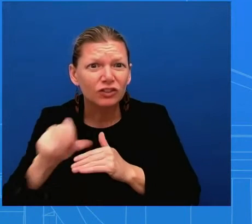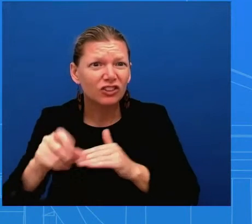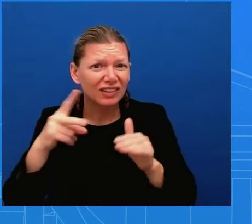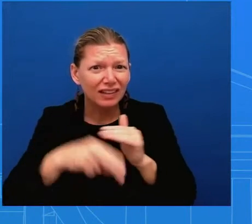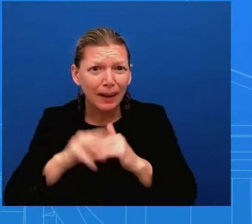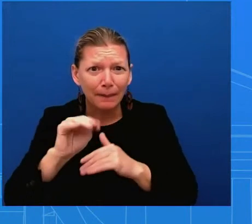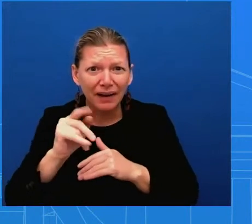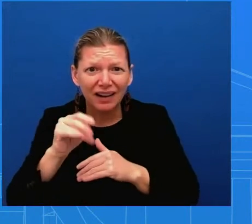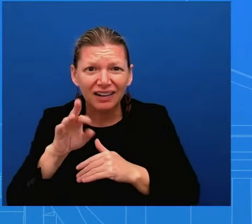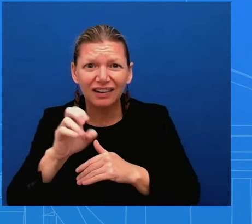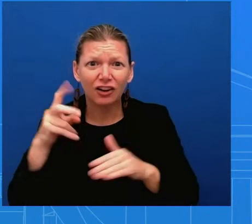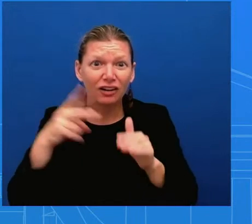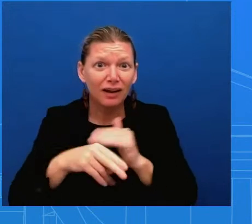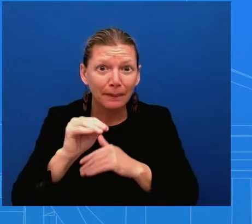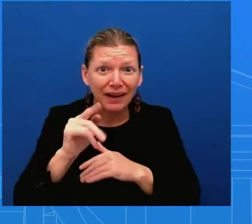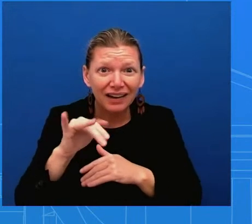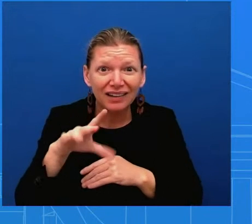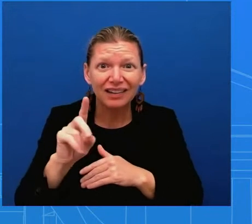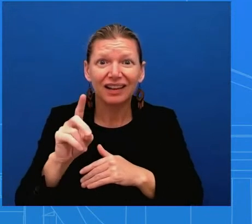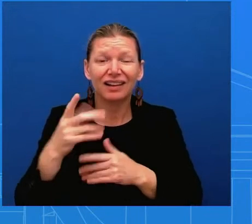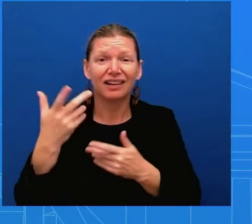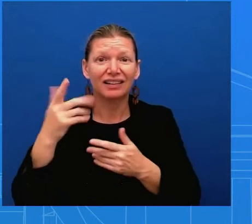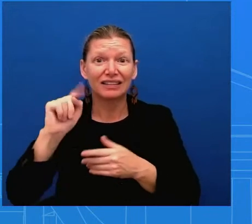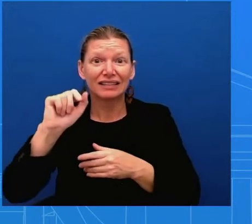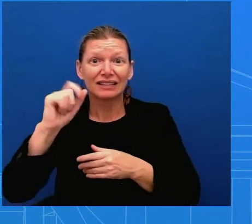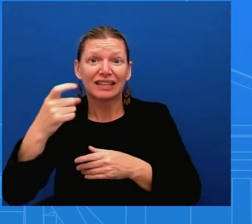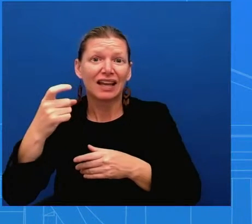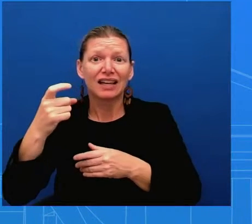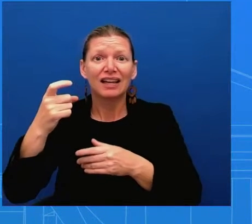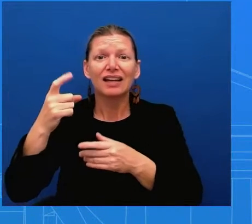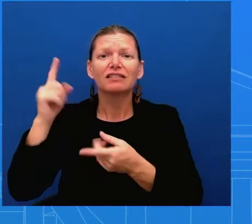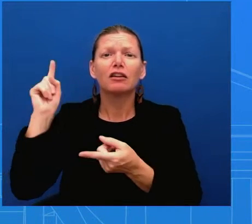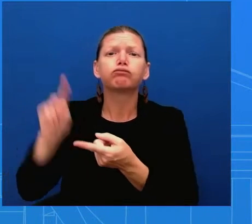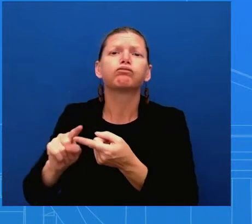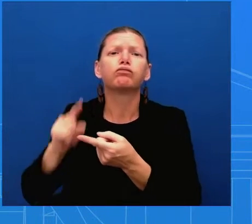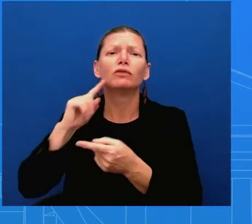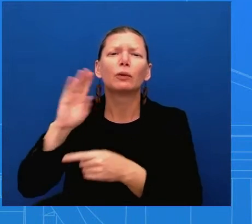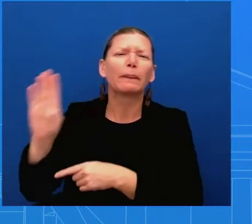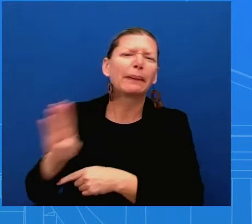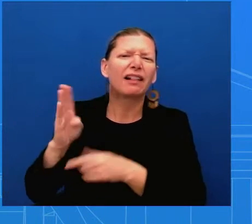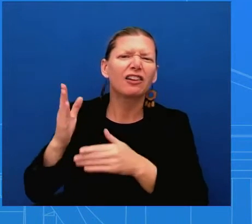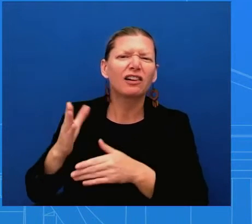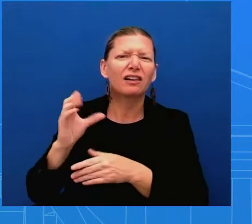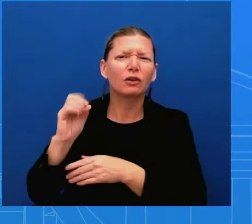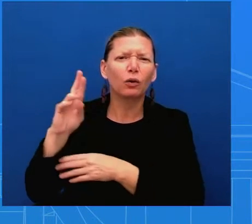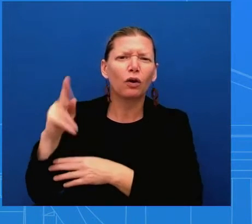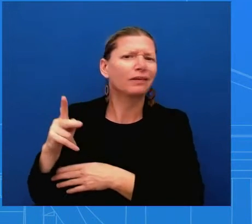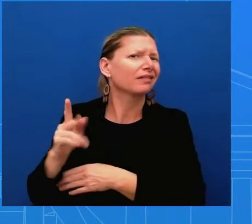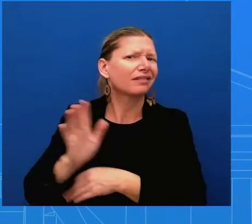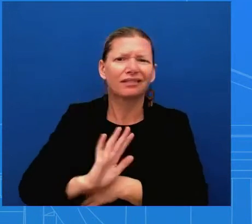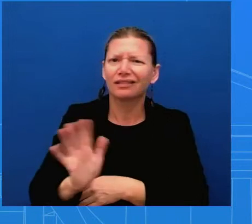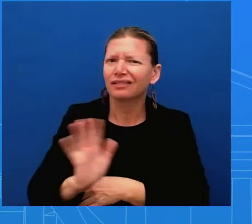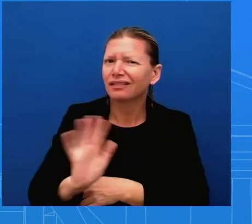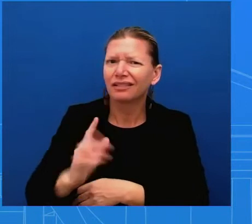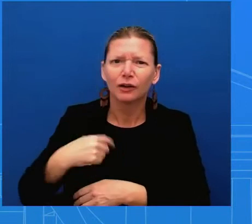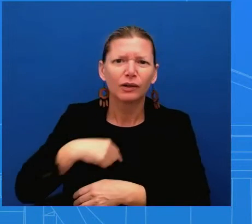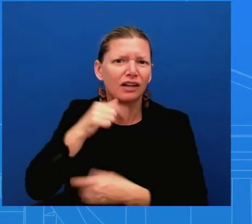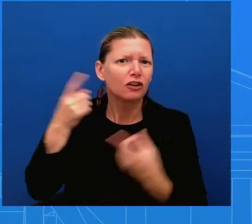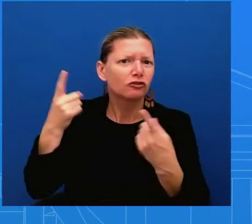And what we want to do is continue to make sure that we're lowering costs for Americans, for families -- whether it is Big Pharma, fighting Big Pharma;